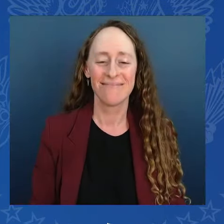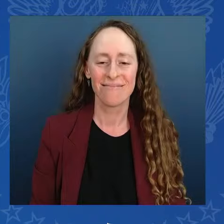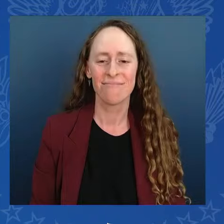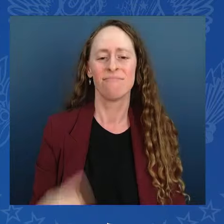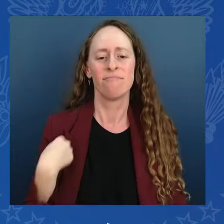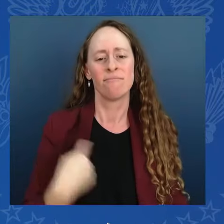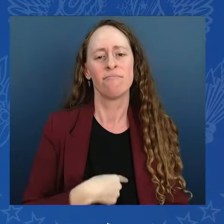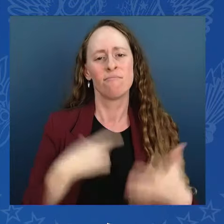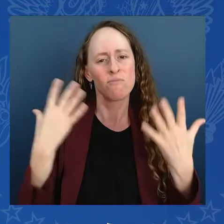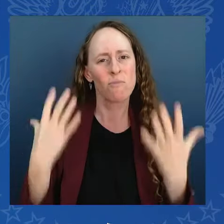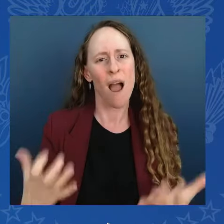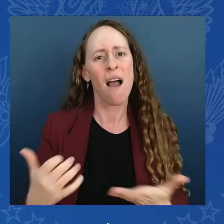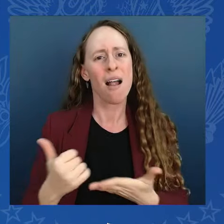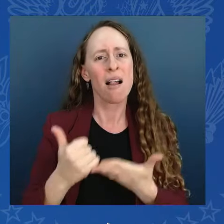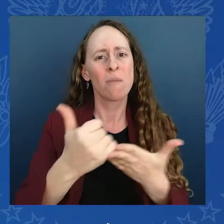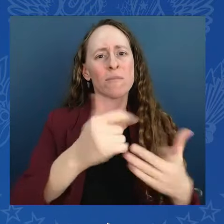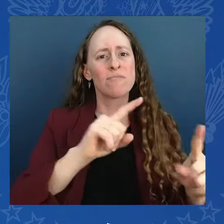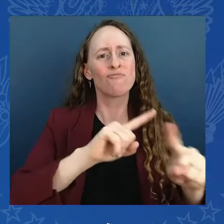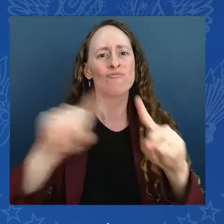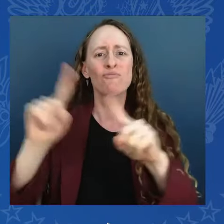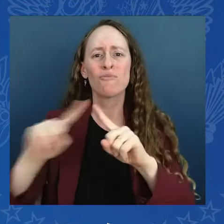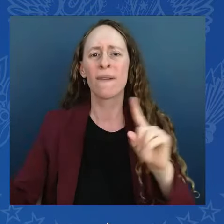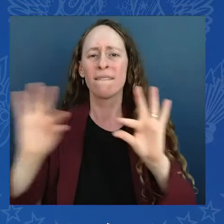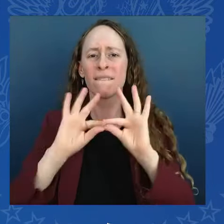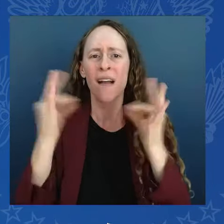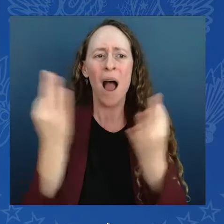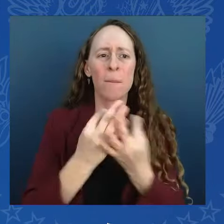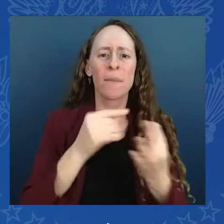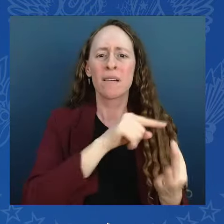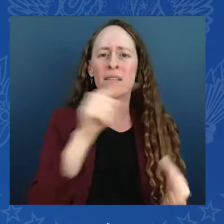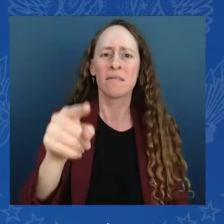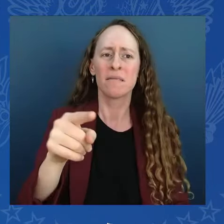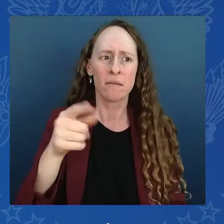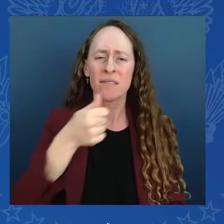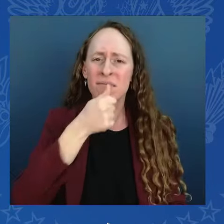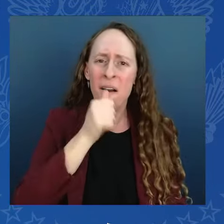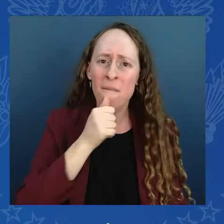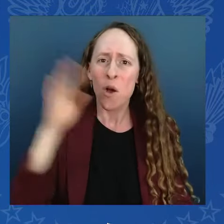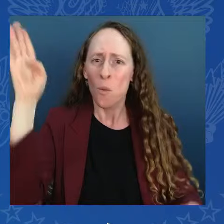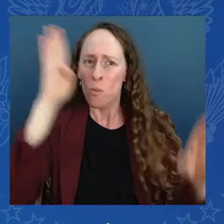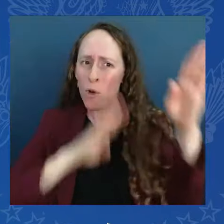saving hundreds of thousands of mothers and infants from low birth weights and children